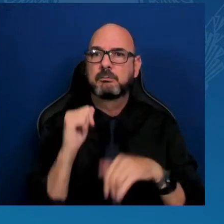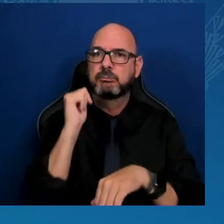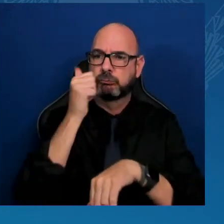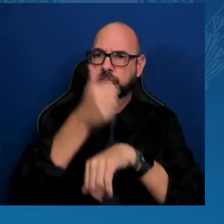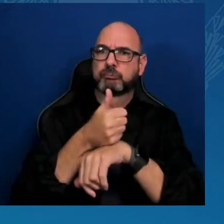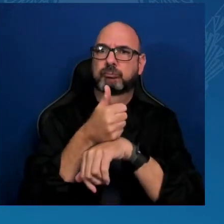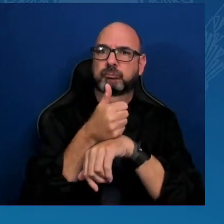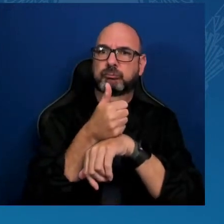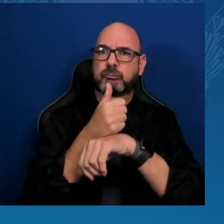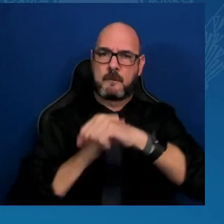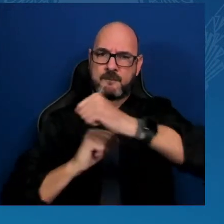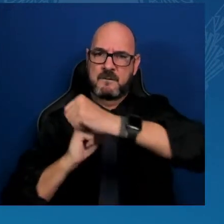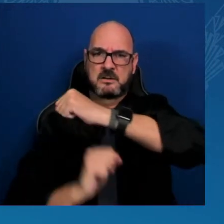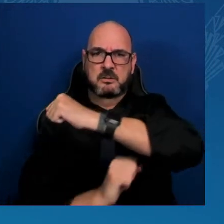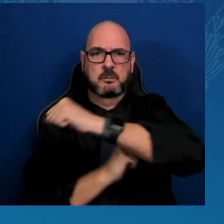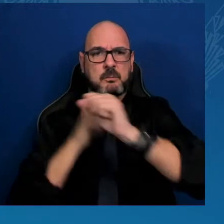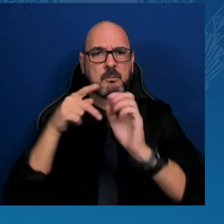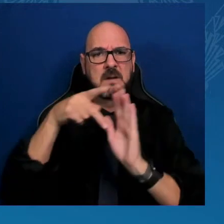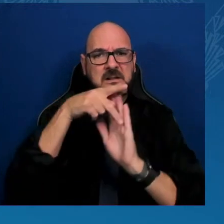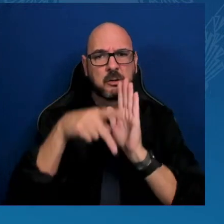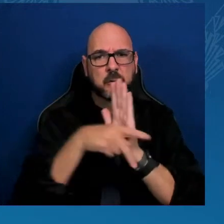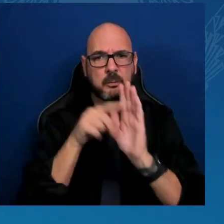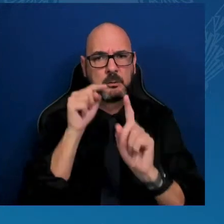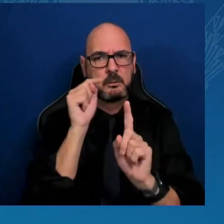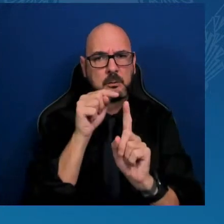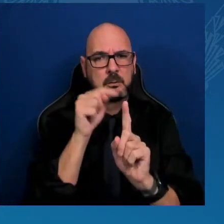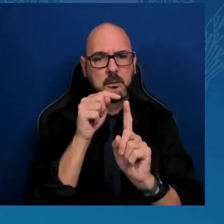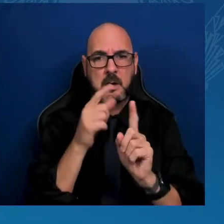liberty, equality, and freedom.